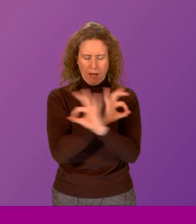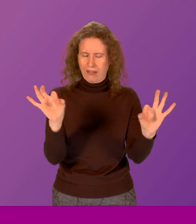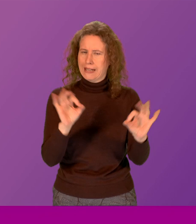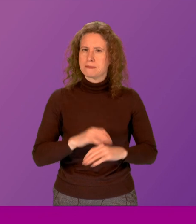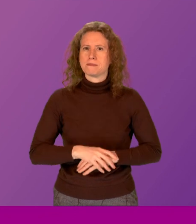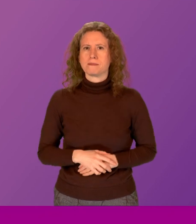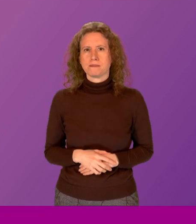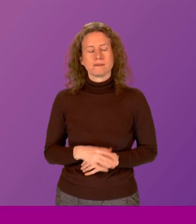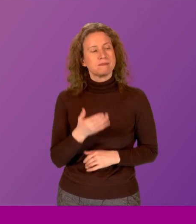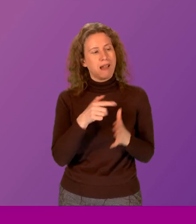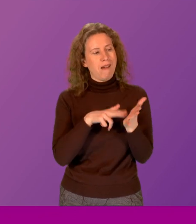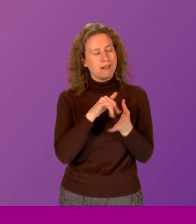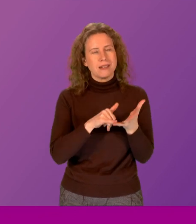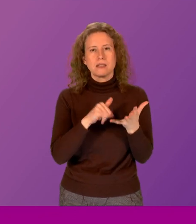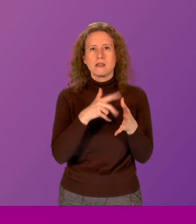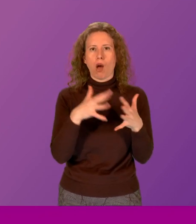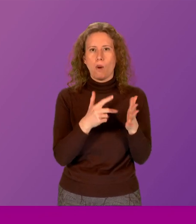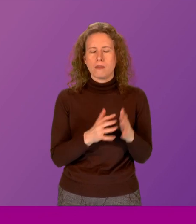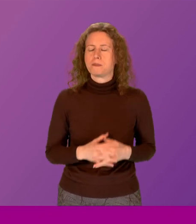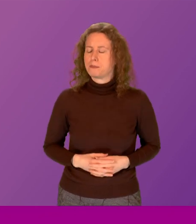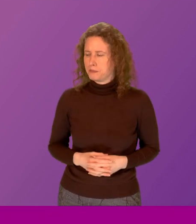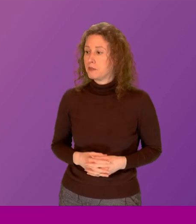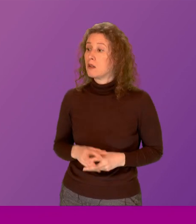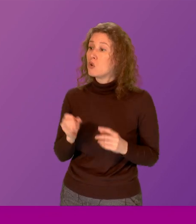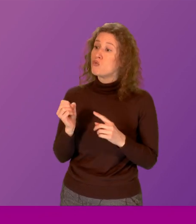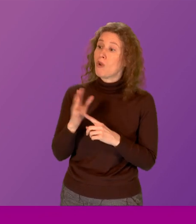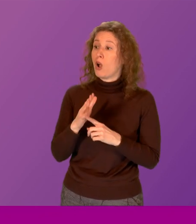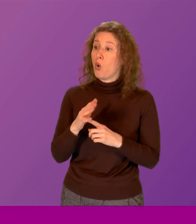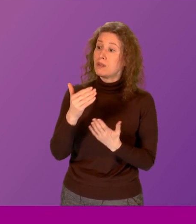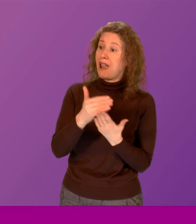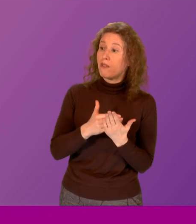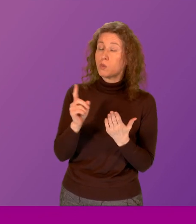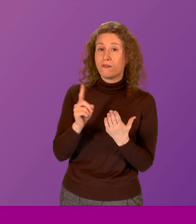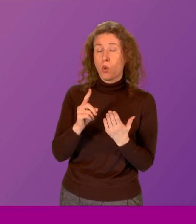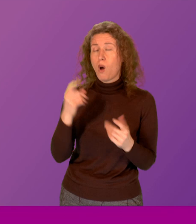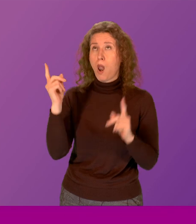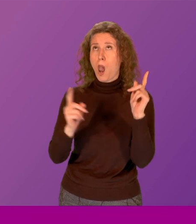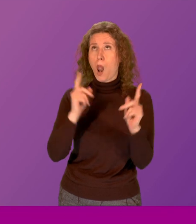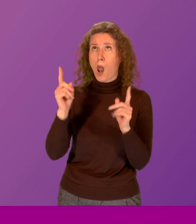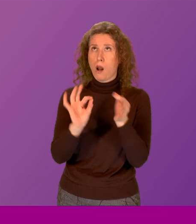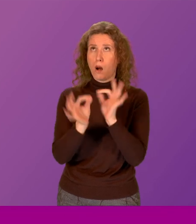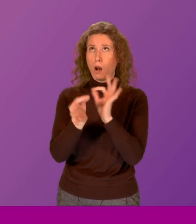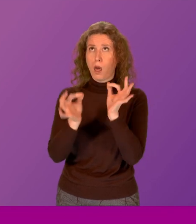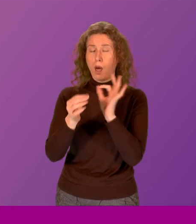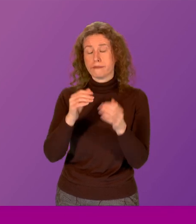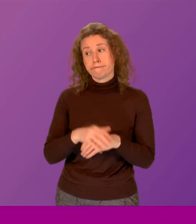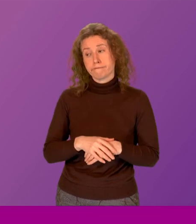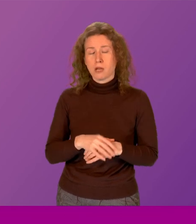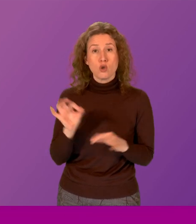There are record levels of denial and bluster from the First Minister. There is no vision,